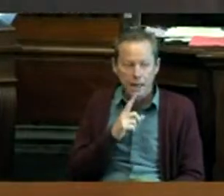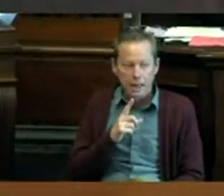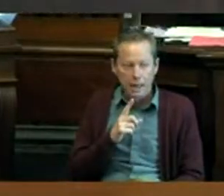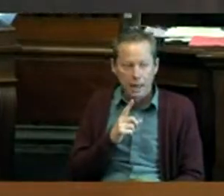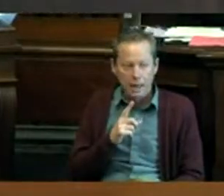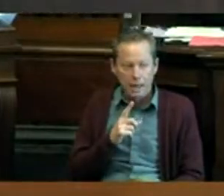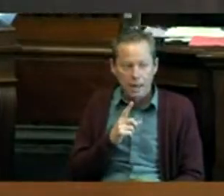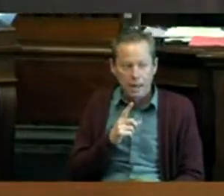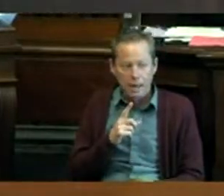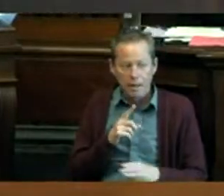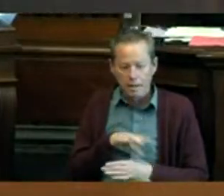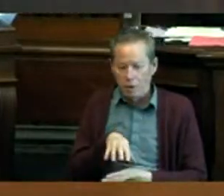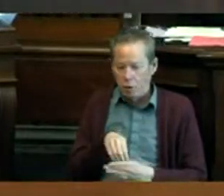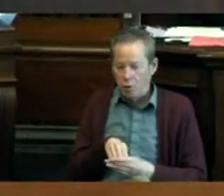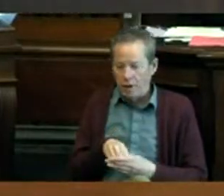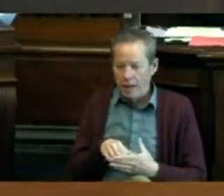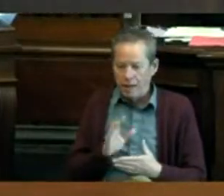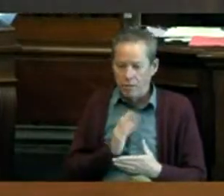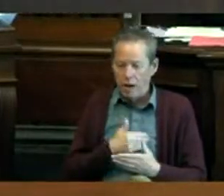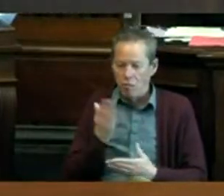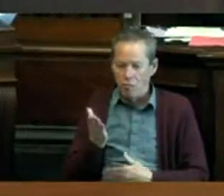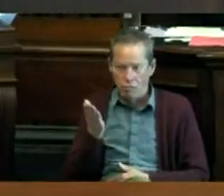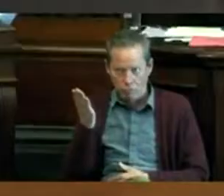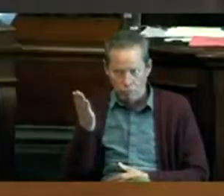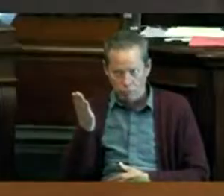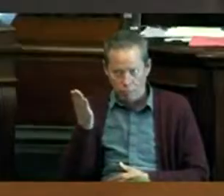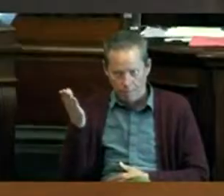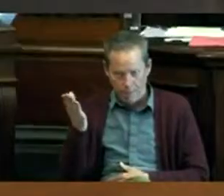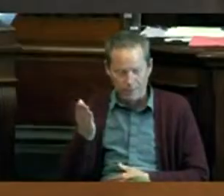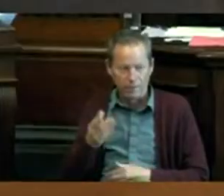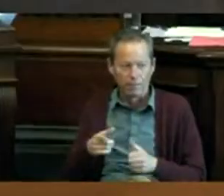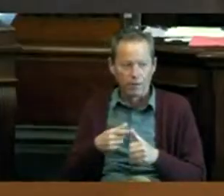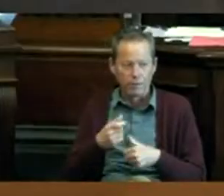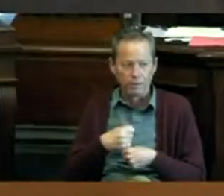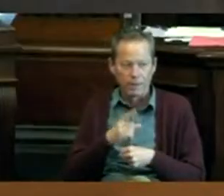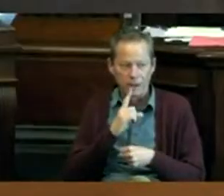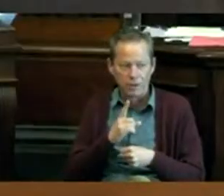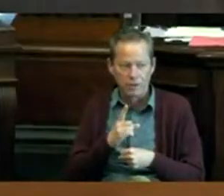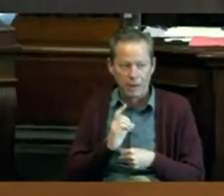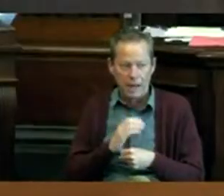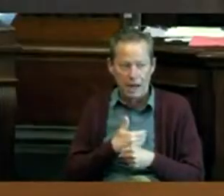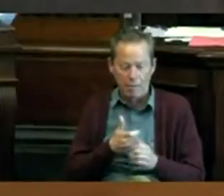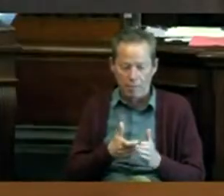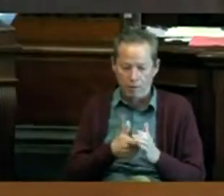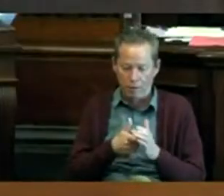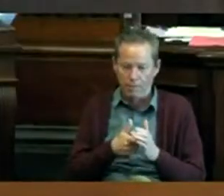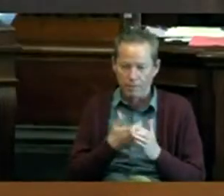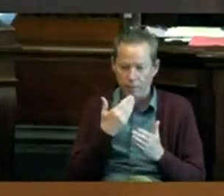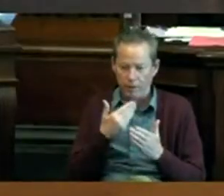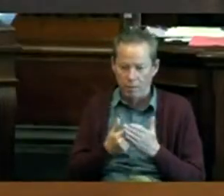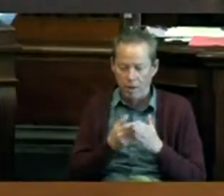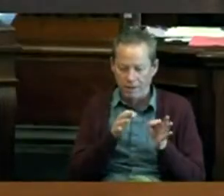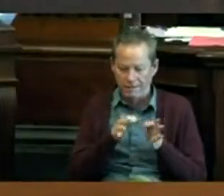necessary? So we actually baked